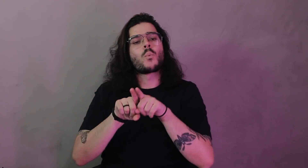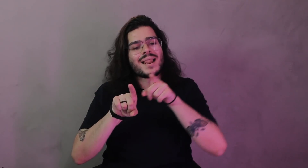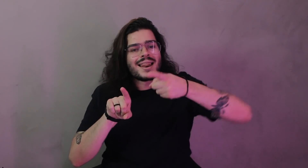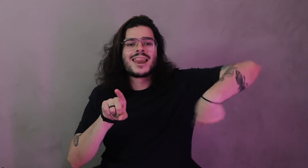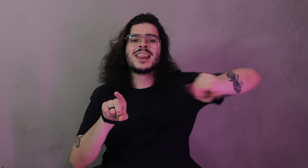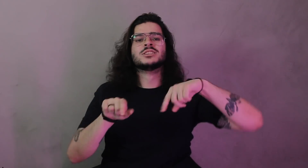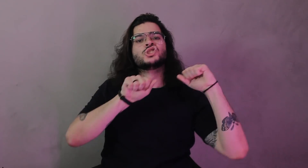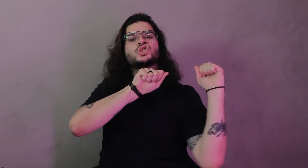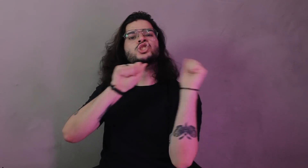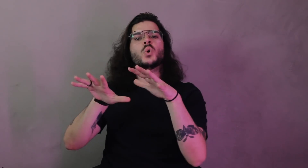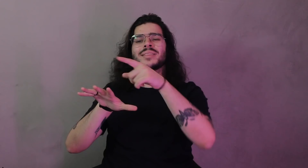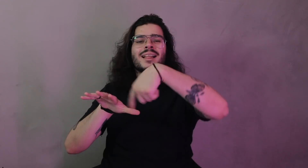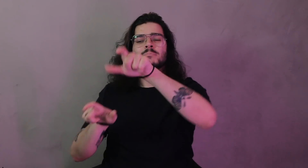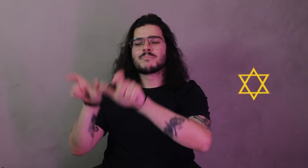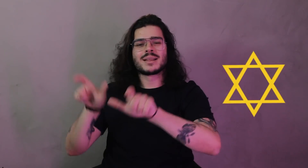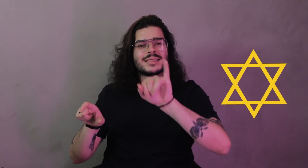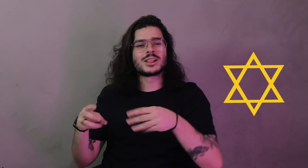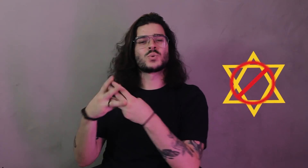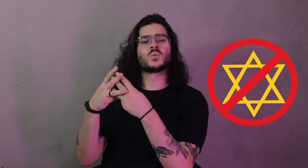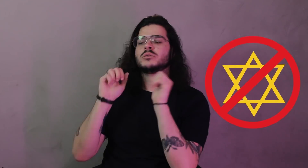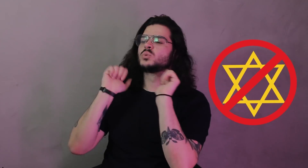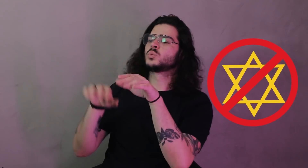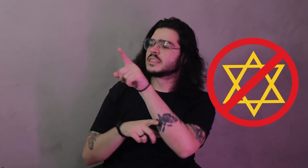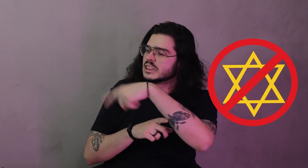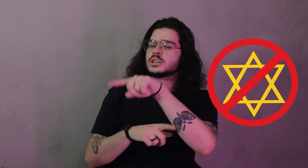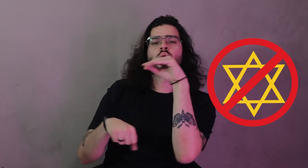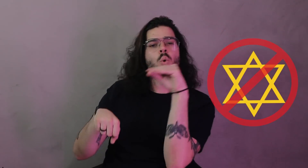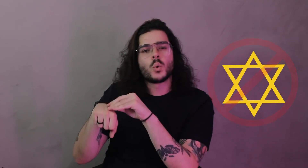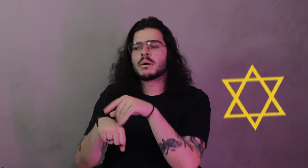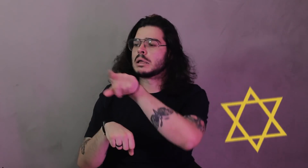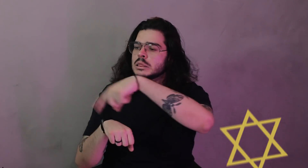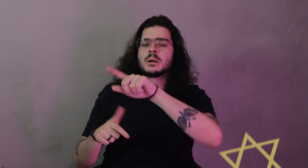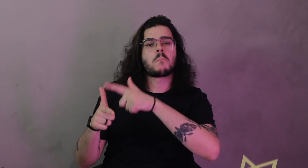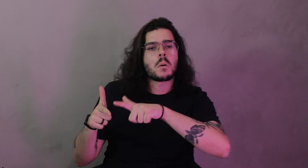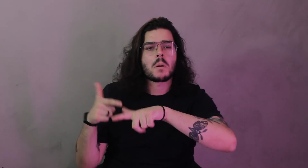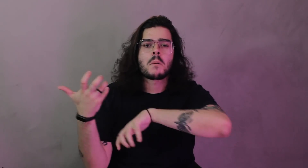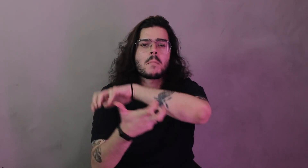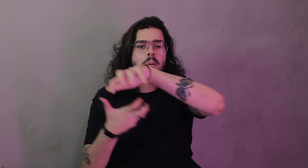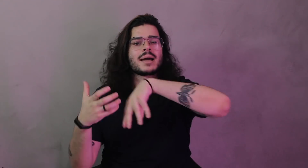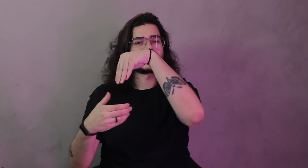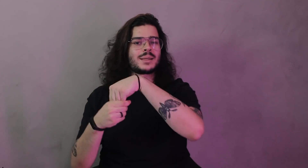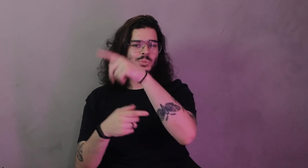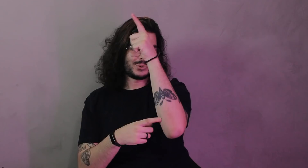blaming German Jews for the country's problems.